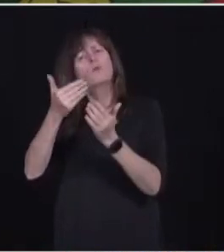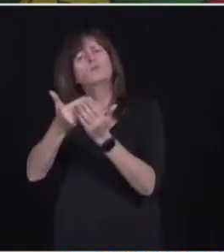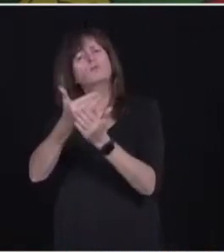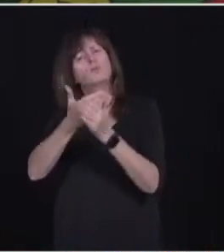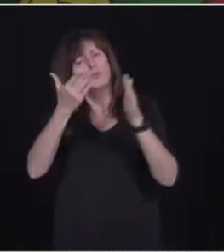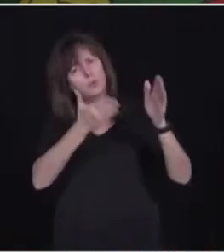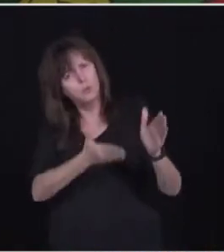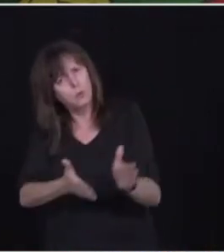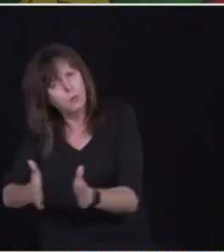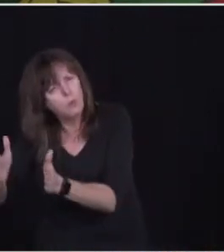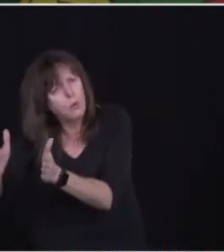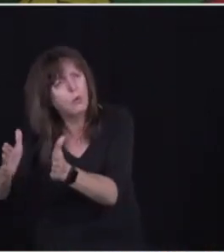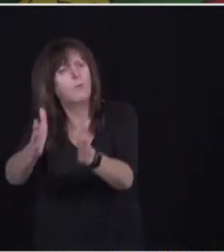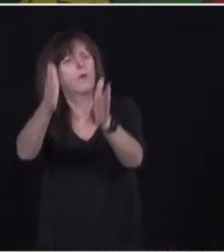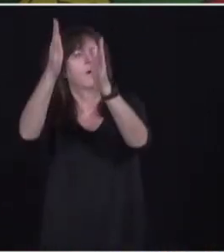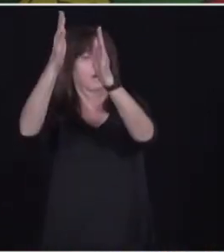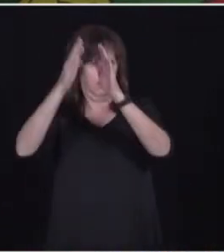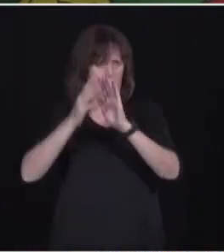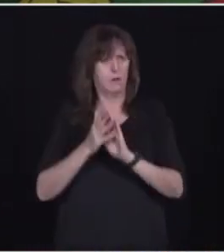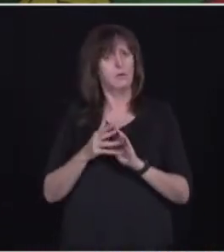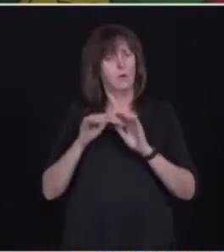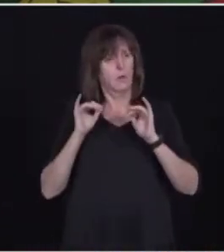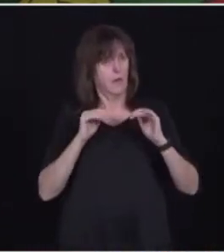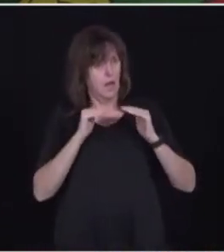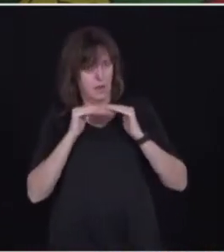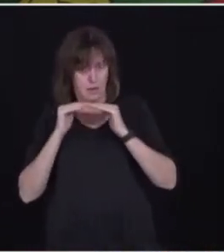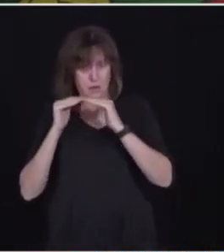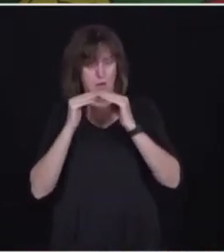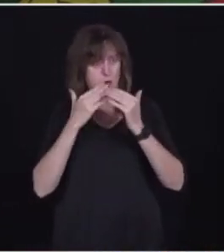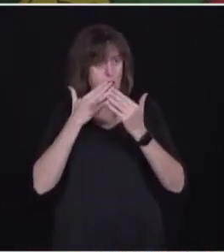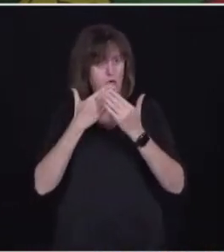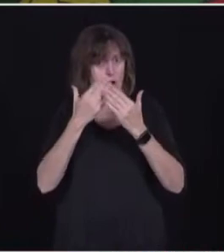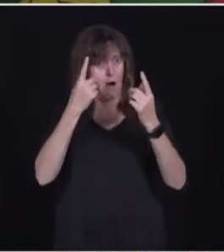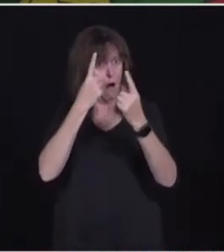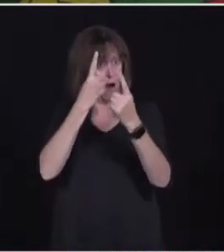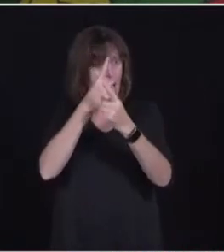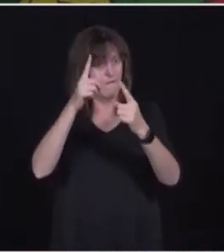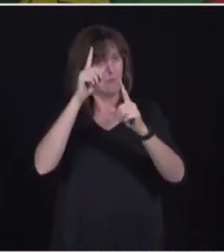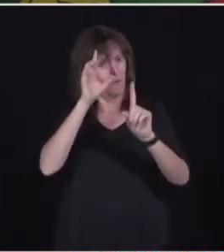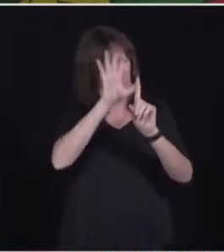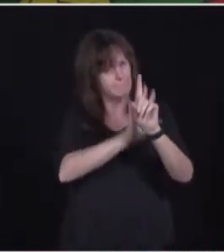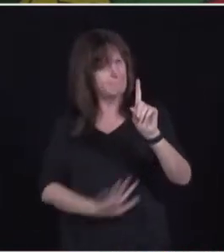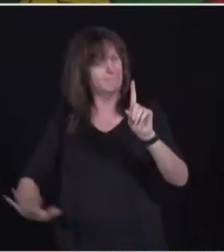our normal lives and allow us to get back to whatever perhaps a new normal is going to be.